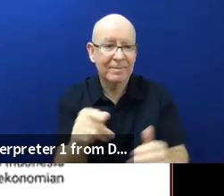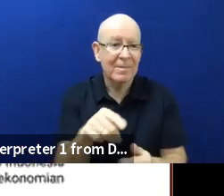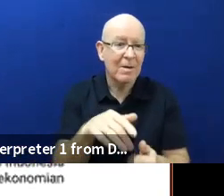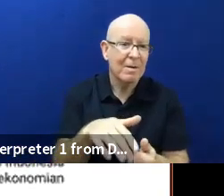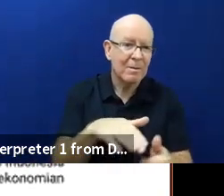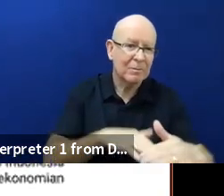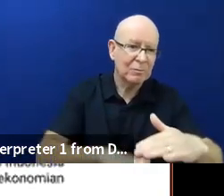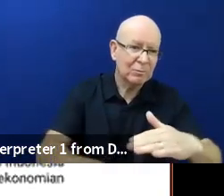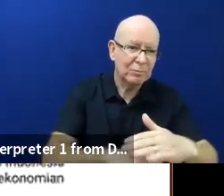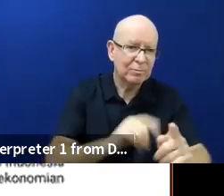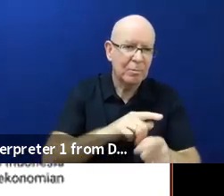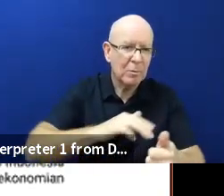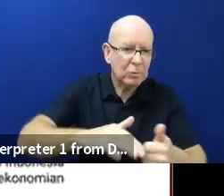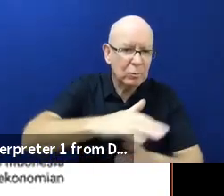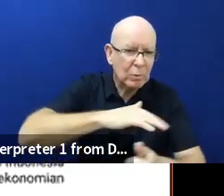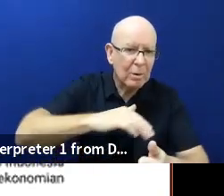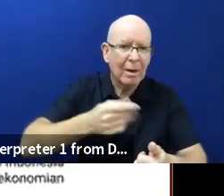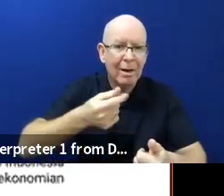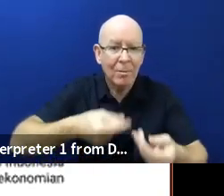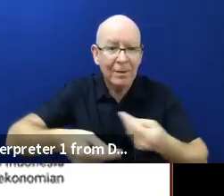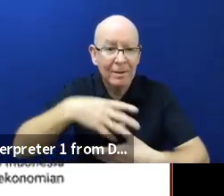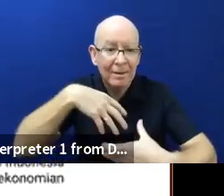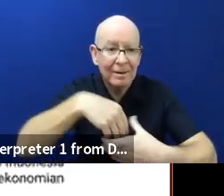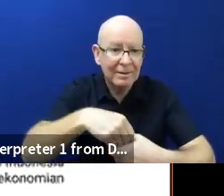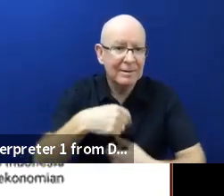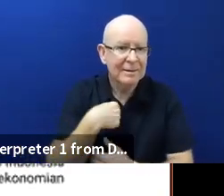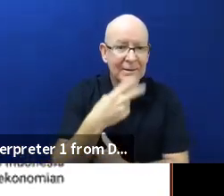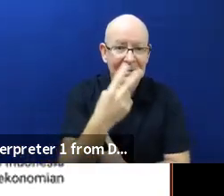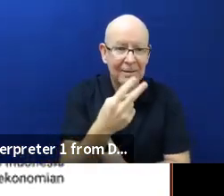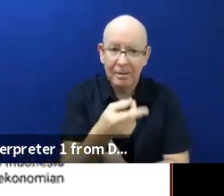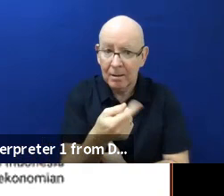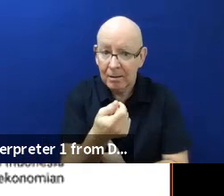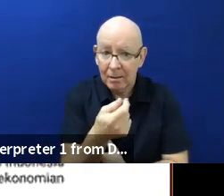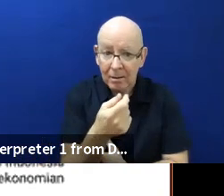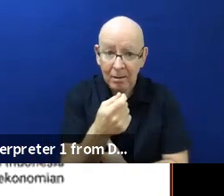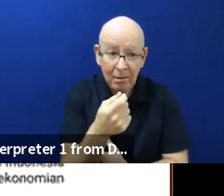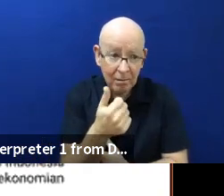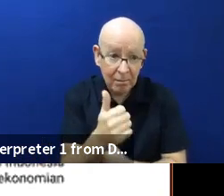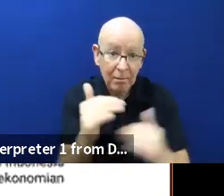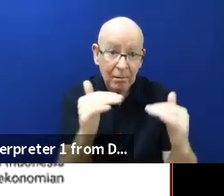approach to Indonesia and we're now finalising the questionnaire and piloting is about to begin